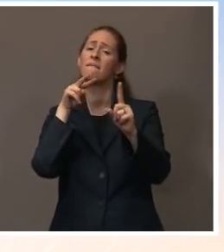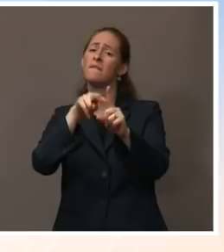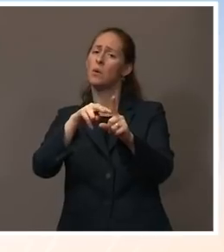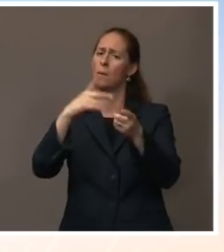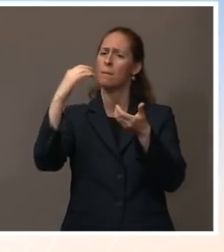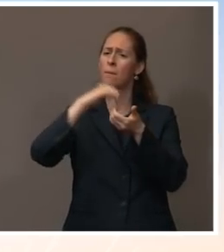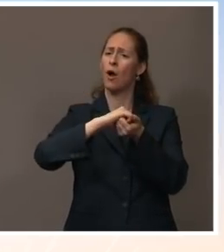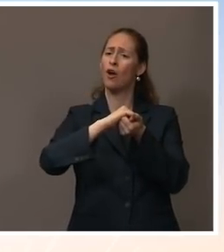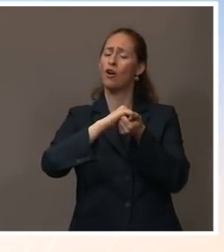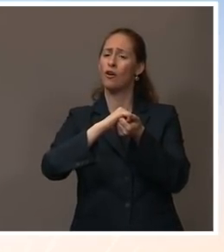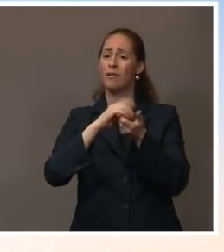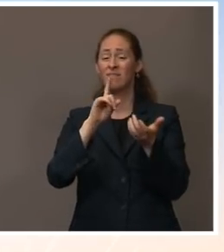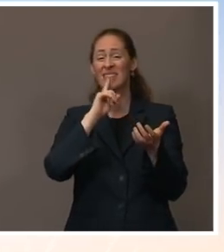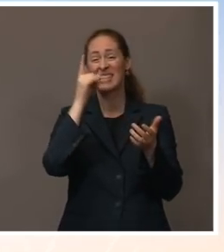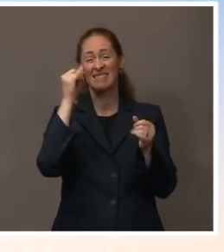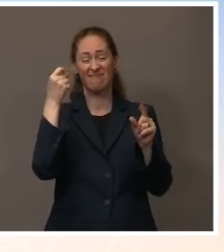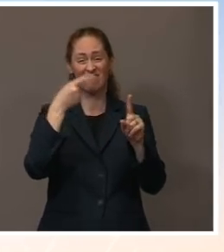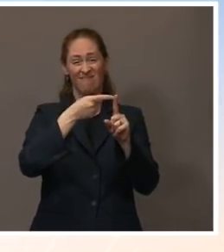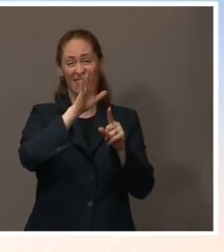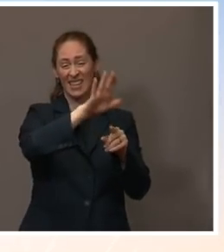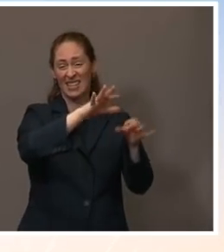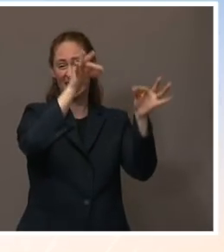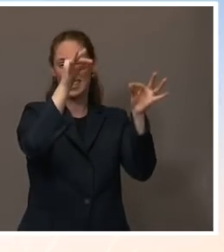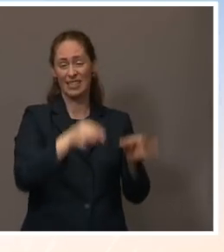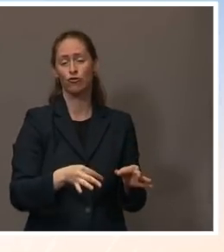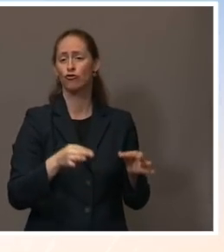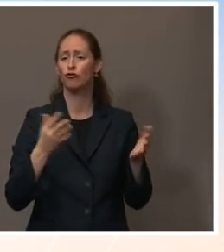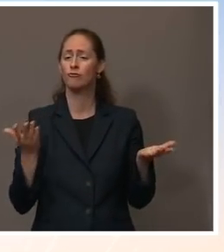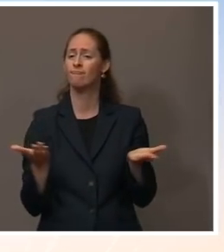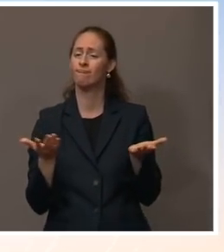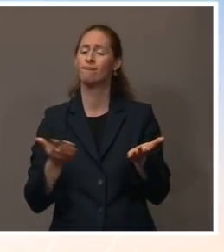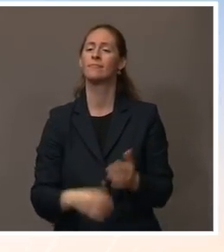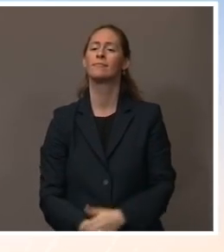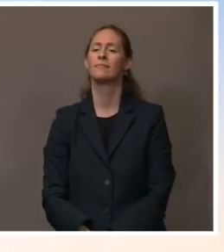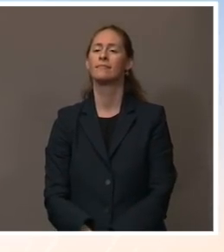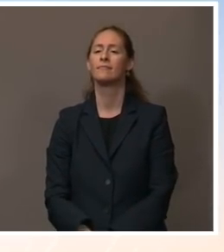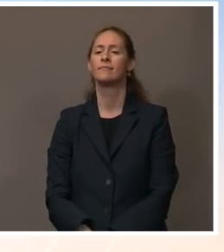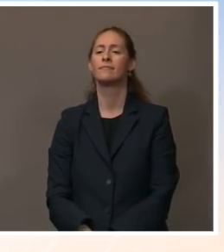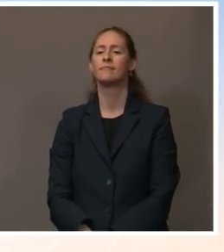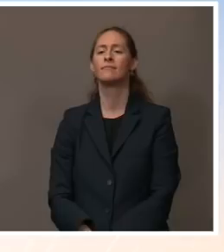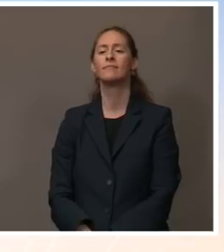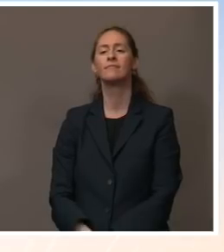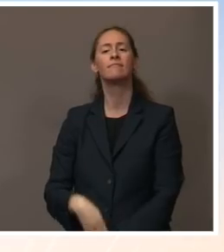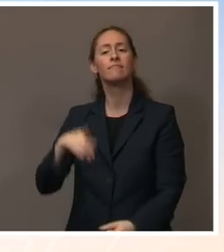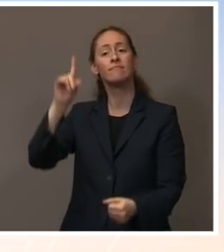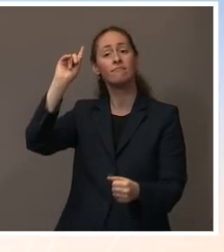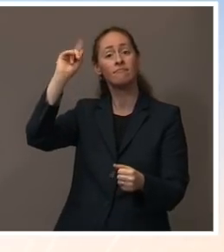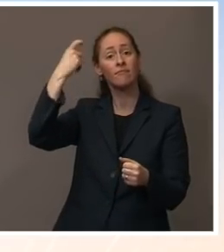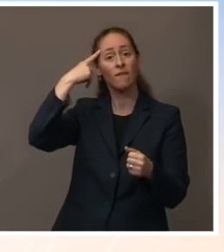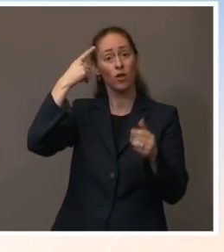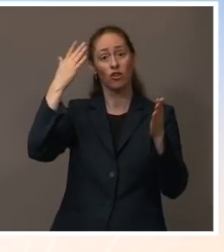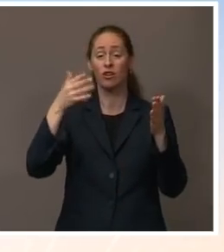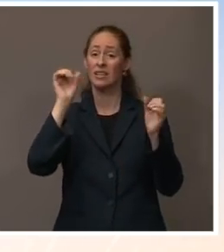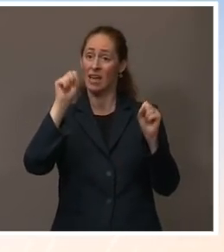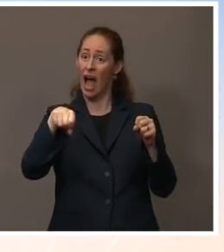And what we can do from the federal government, of course, is to make it as accessible as possible; make sure we have the supply -- we've done that long ago;